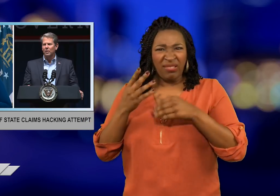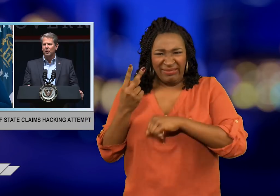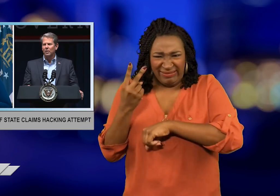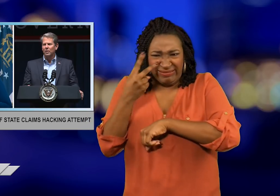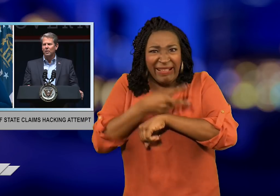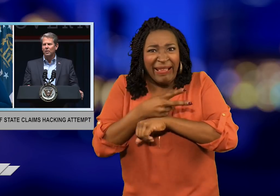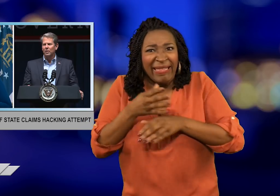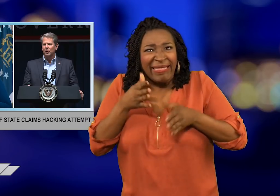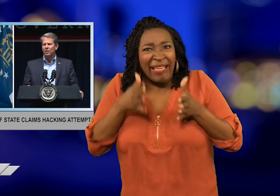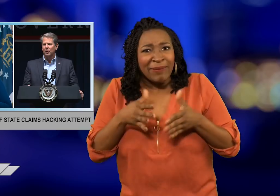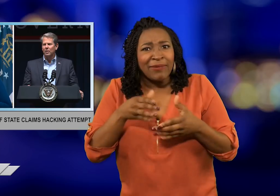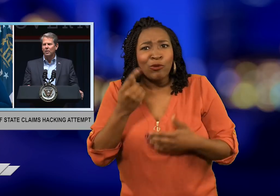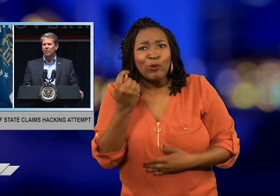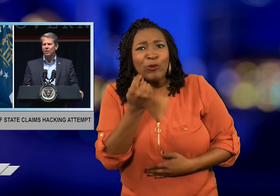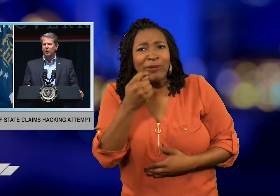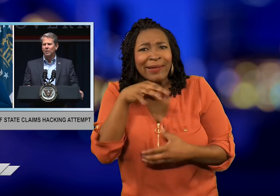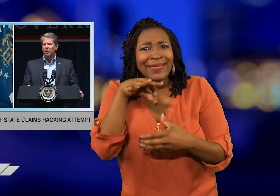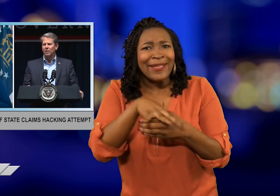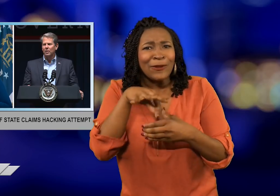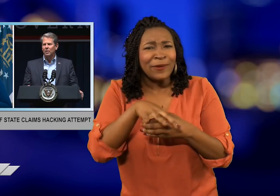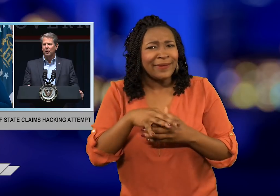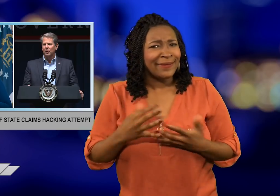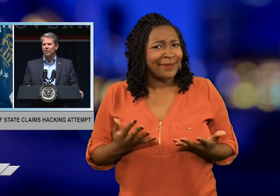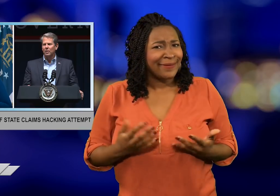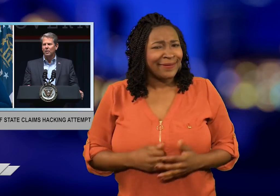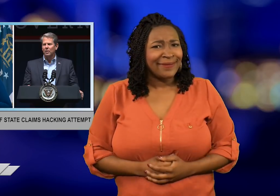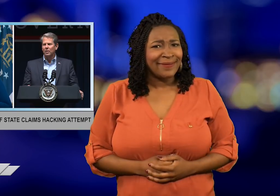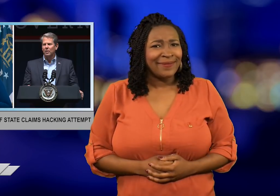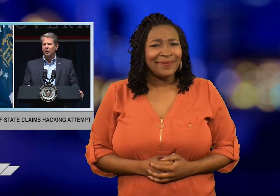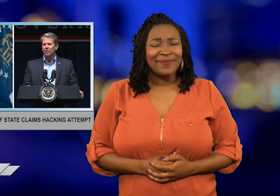two days before the election.